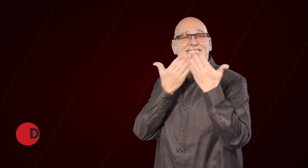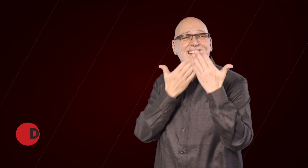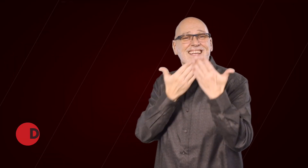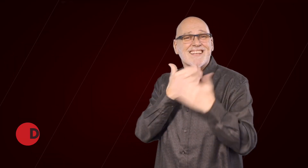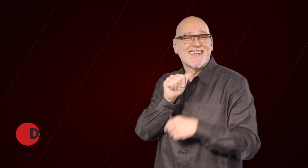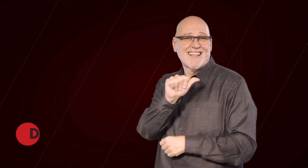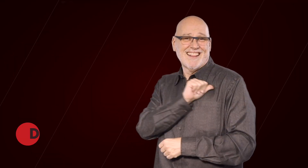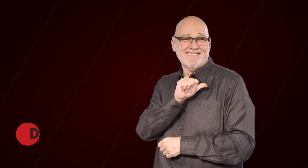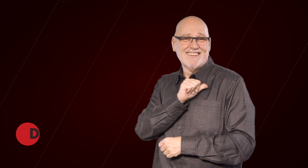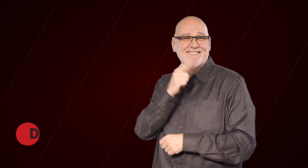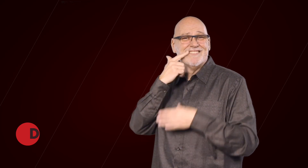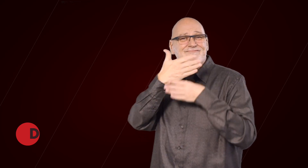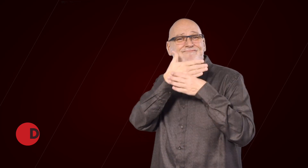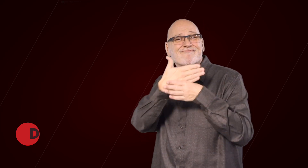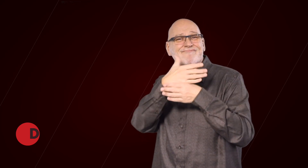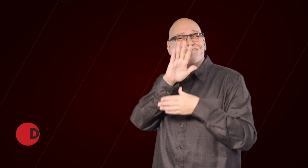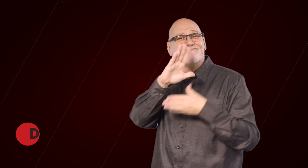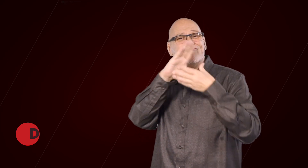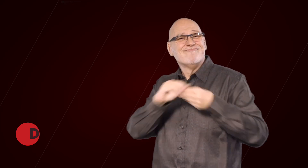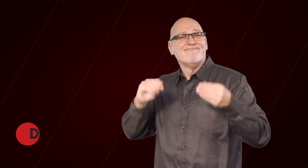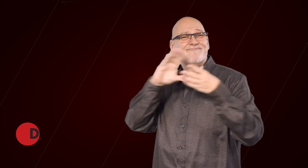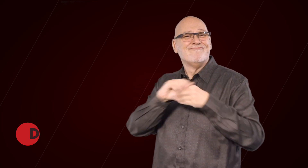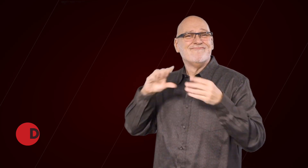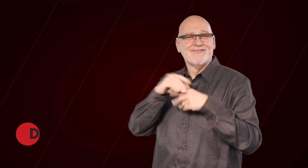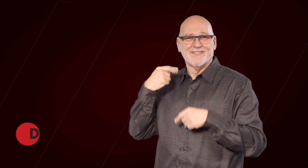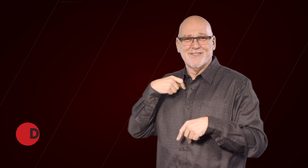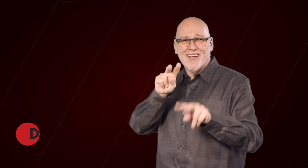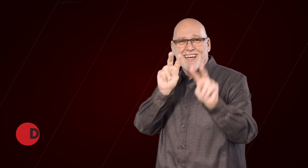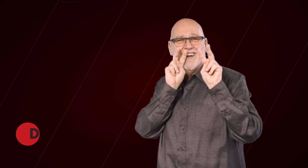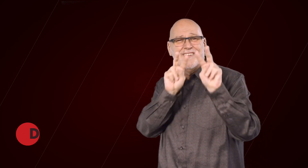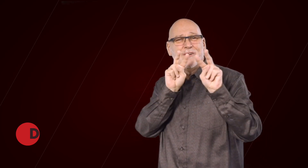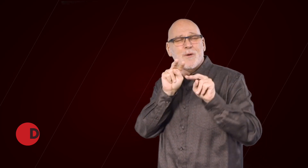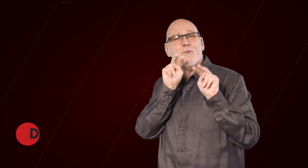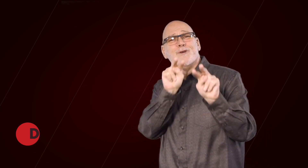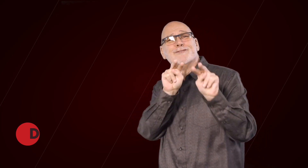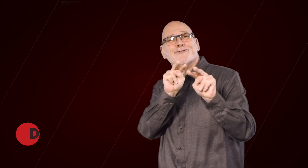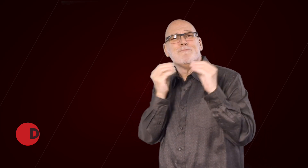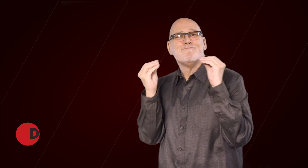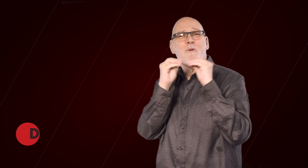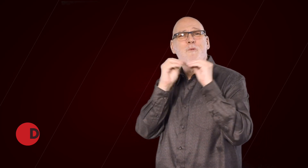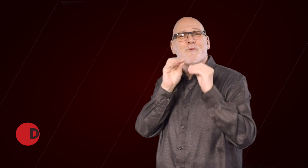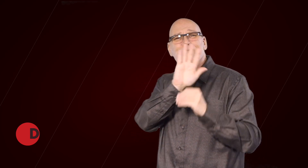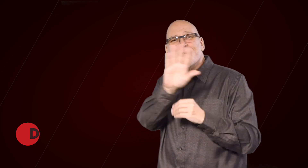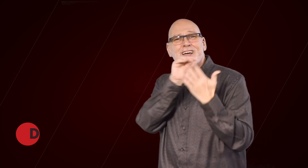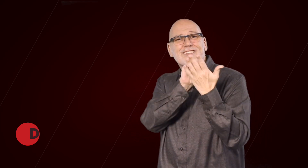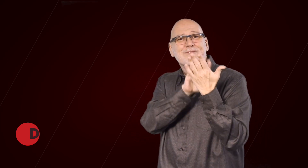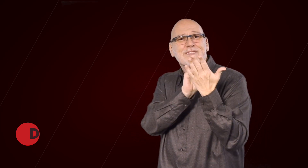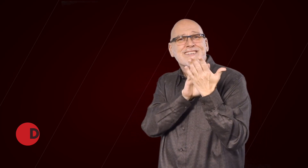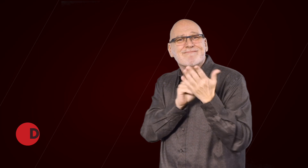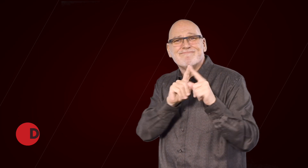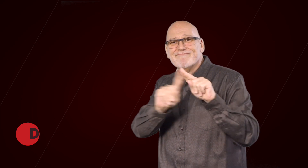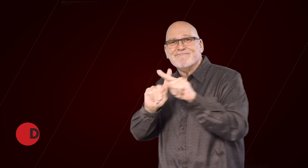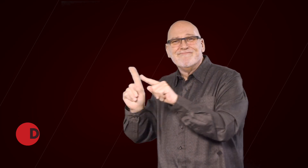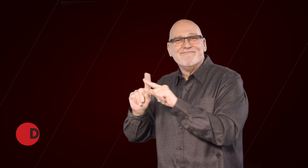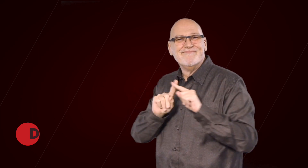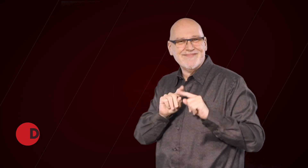[ANSELMO]: Thank you Alvin for sharing your story! We look forward to watching more of your documentaries!